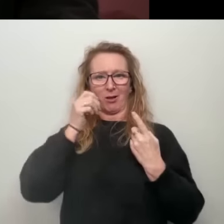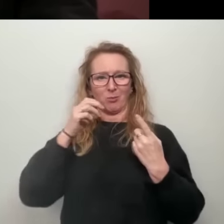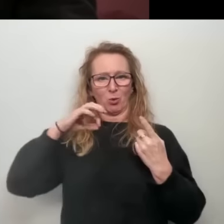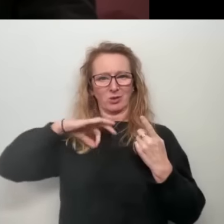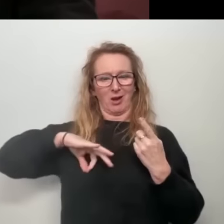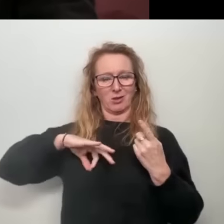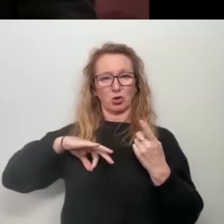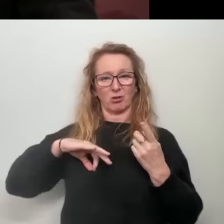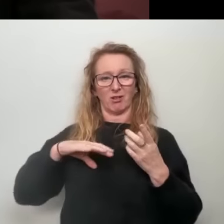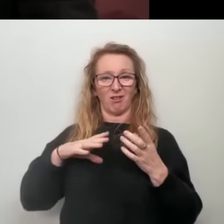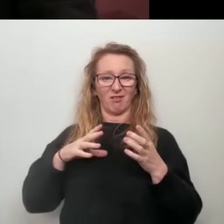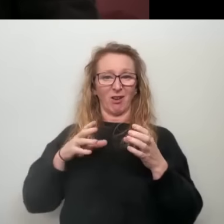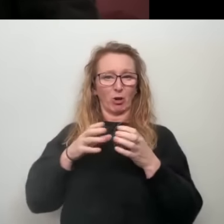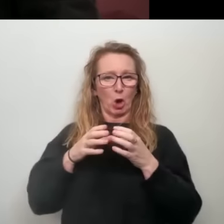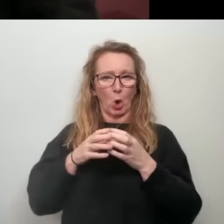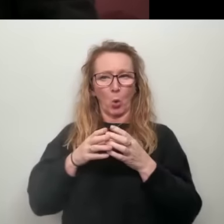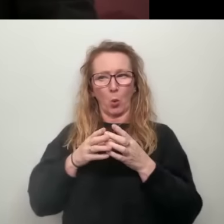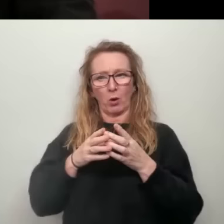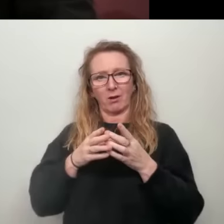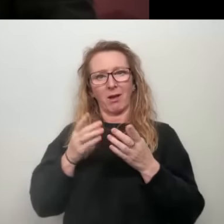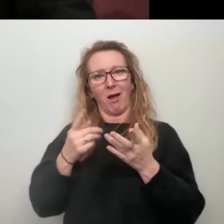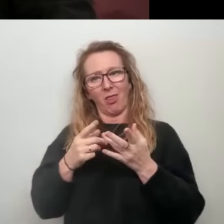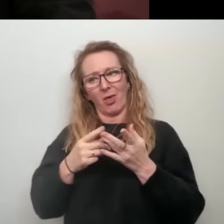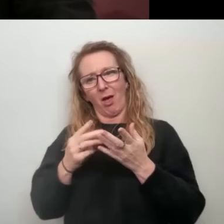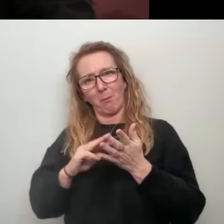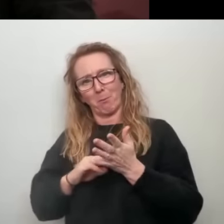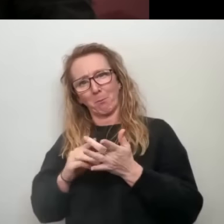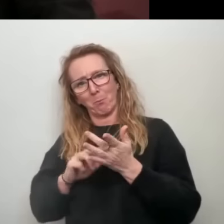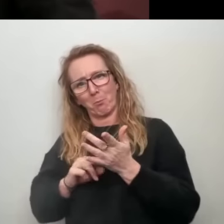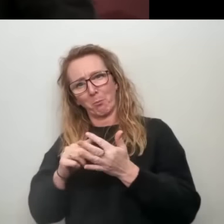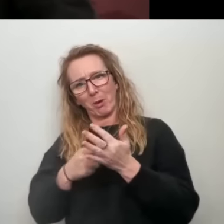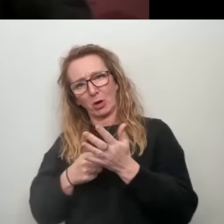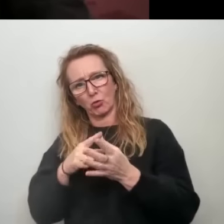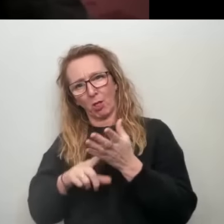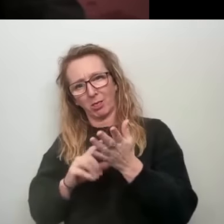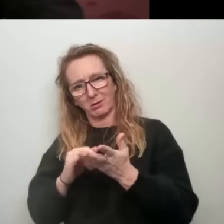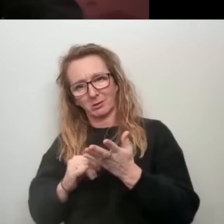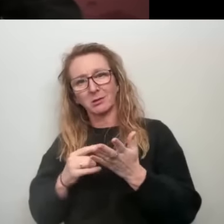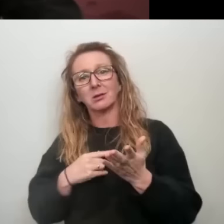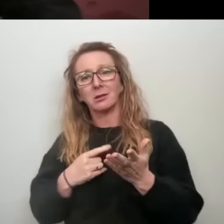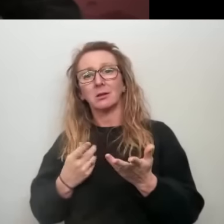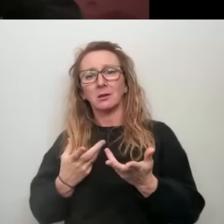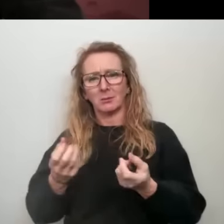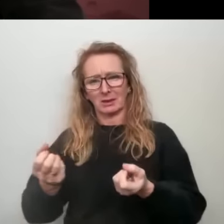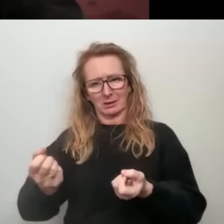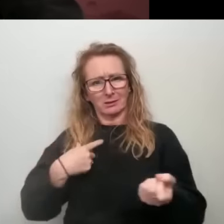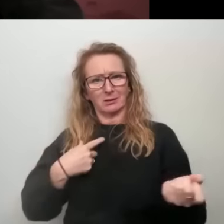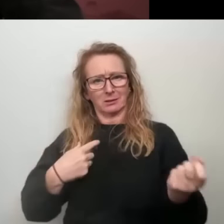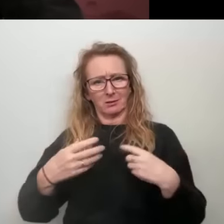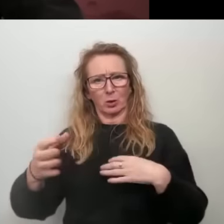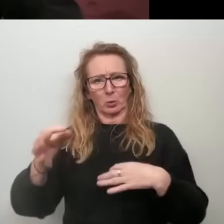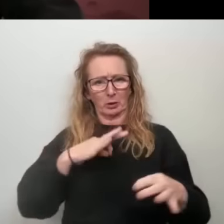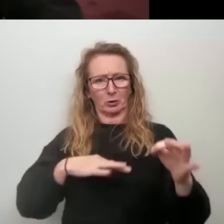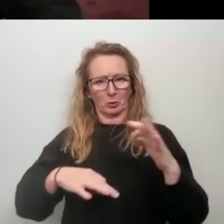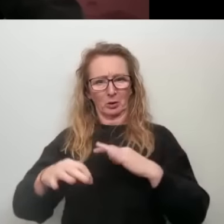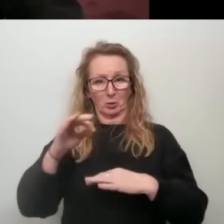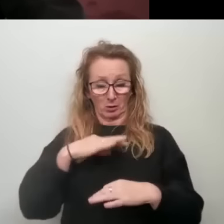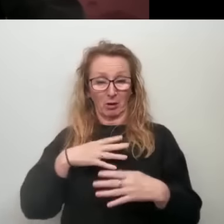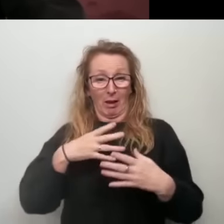As you had said, please do send us your questions. We'd love to have some, but we have some already.